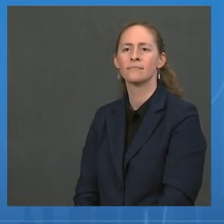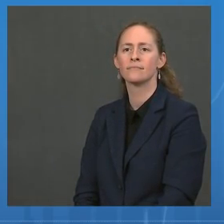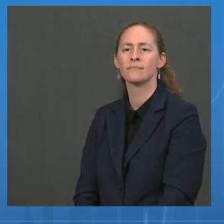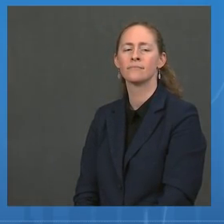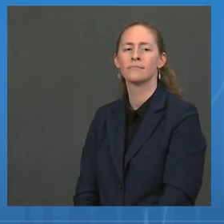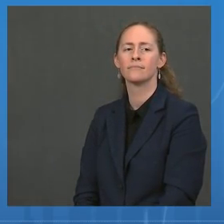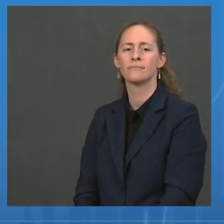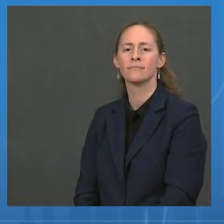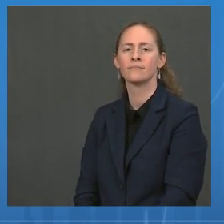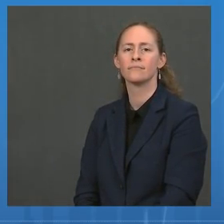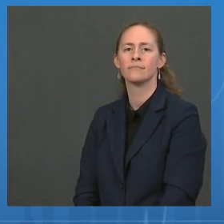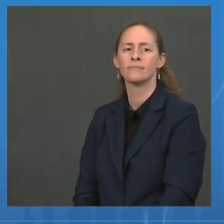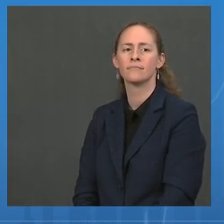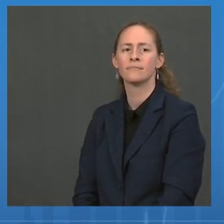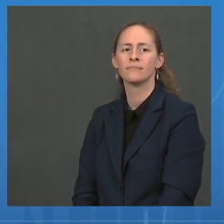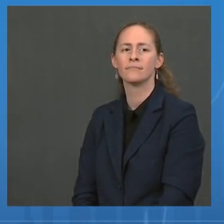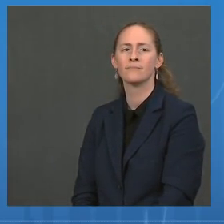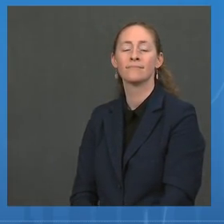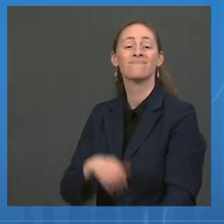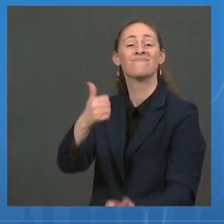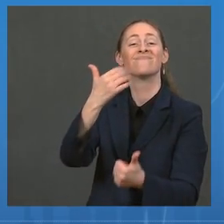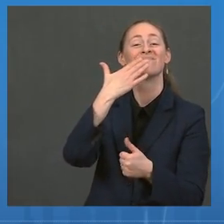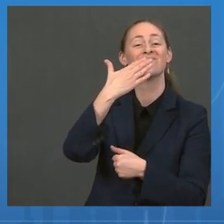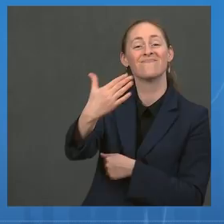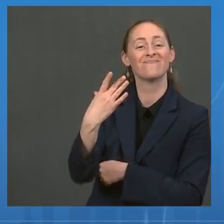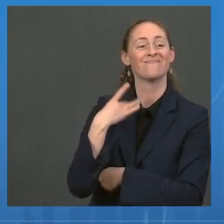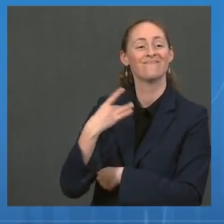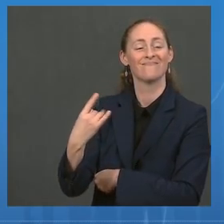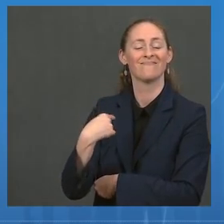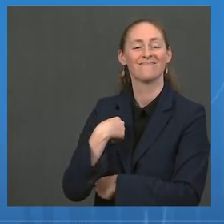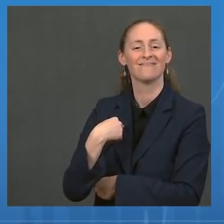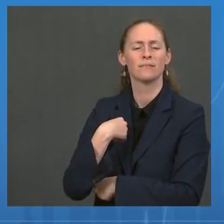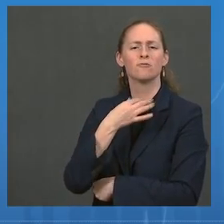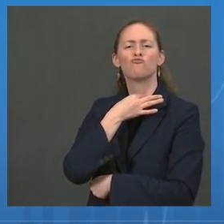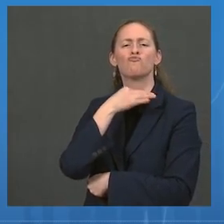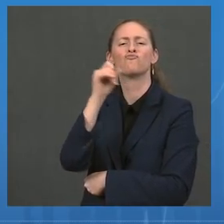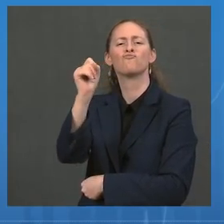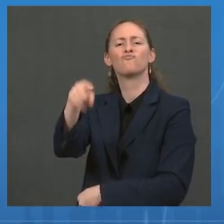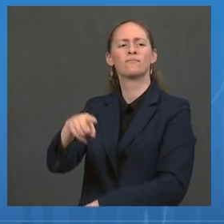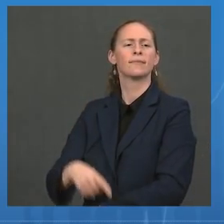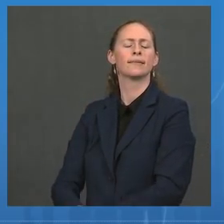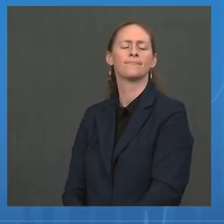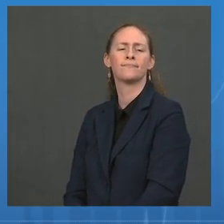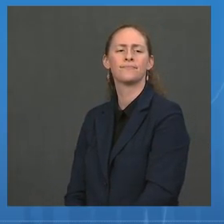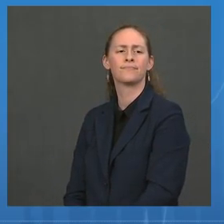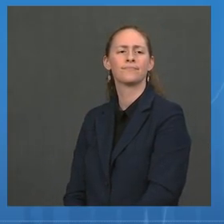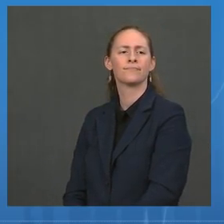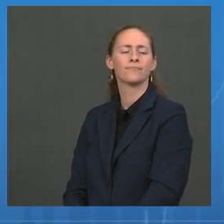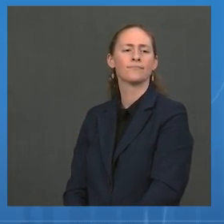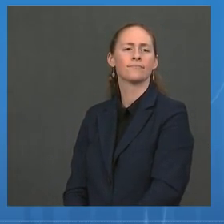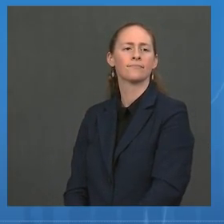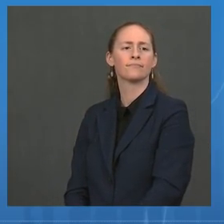The Press: Hi. Thank you so much for taking my questions. I wanted to ask if any of these at-home tests the White House